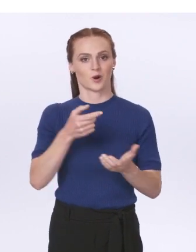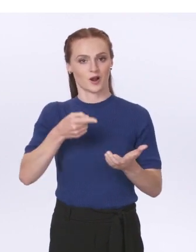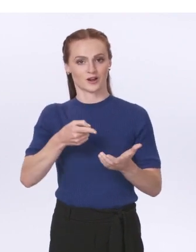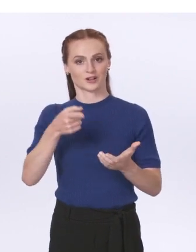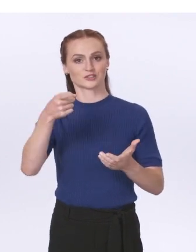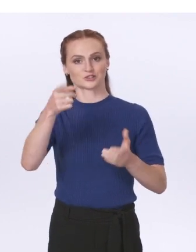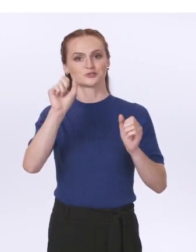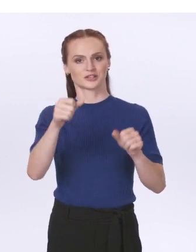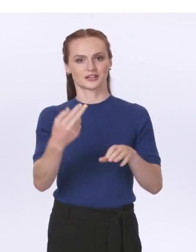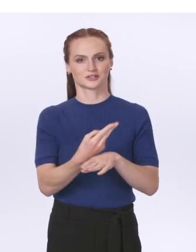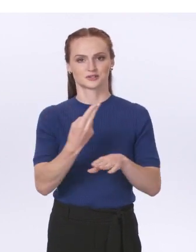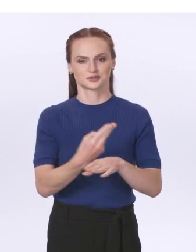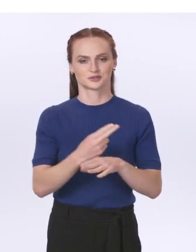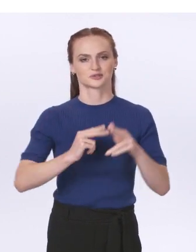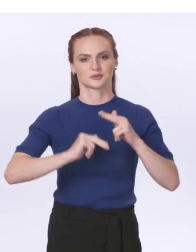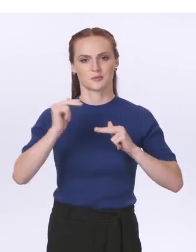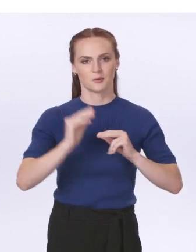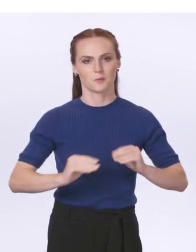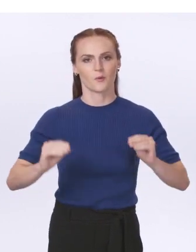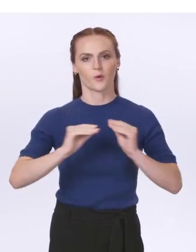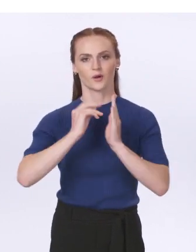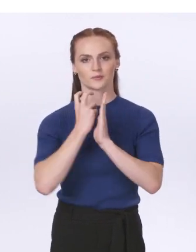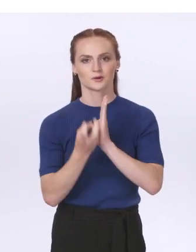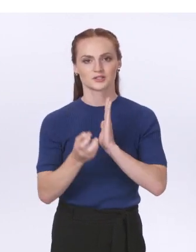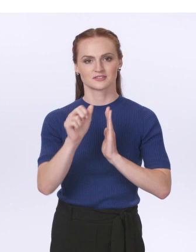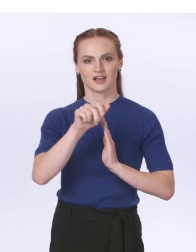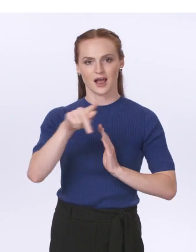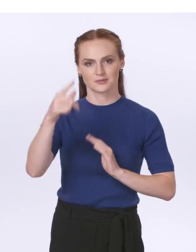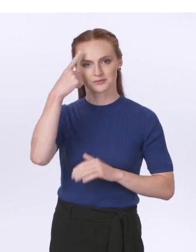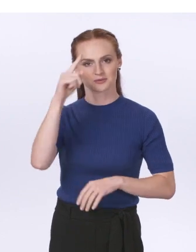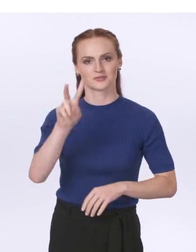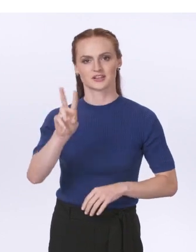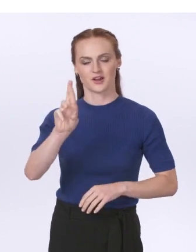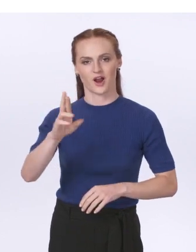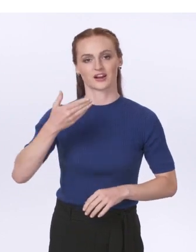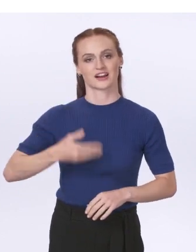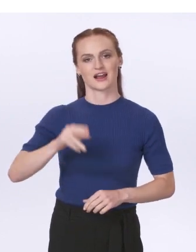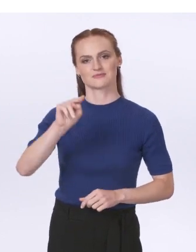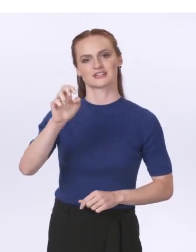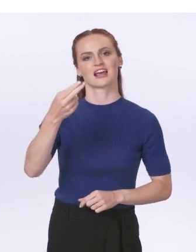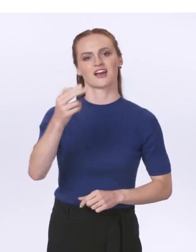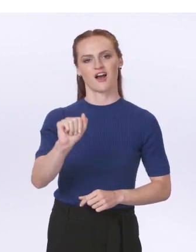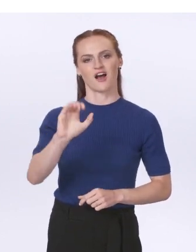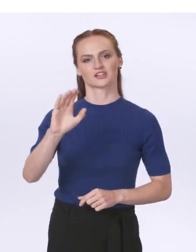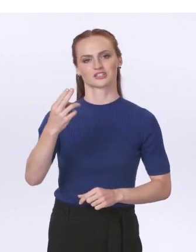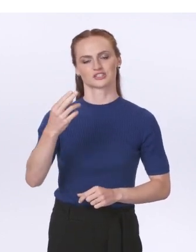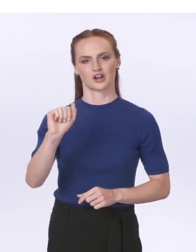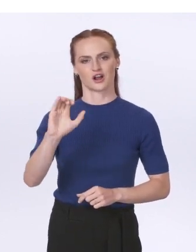to build even more immersive apps for VR. I am Neha Chachra, an Engineering Manager at Meta,